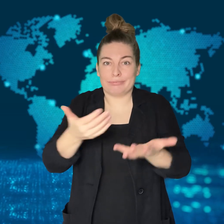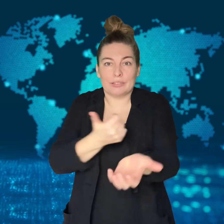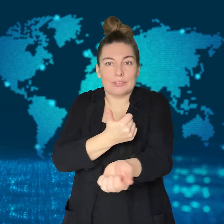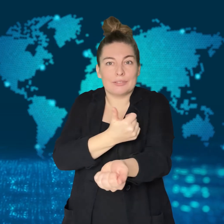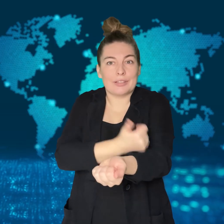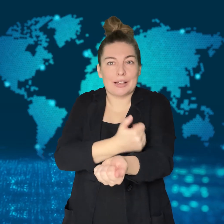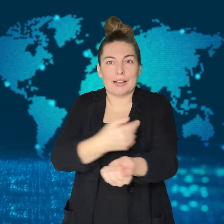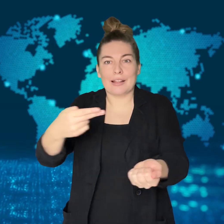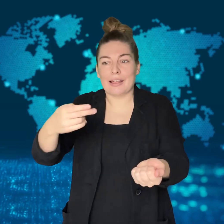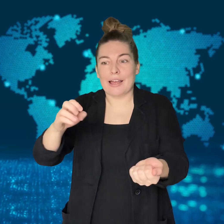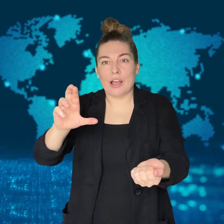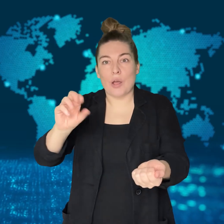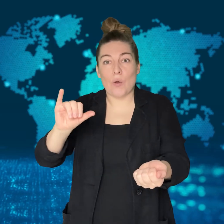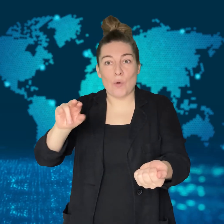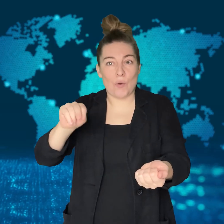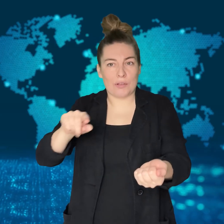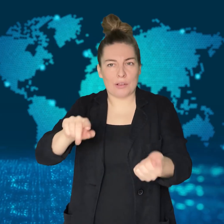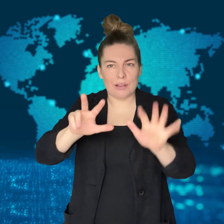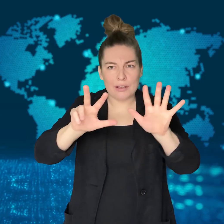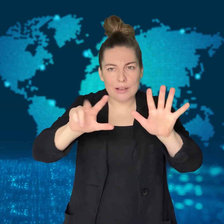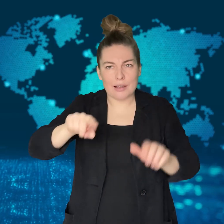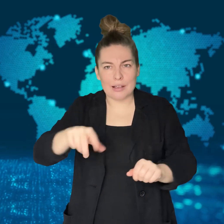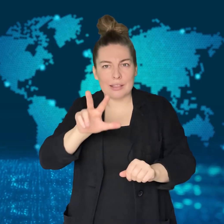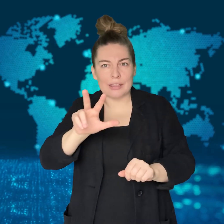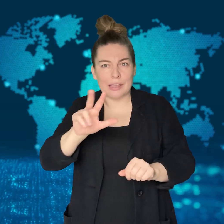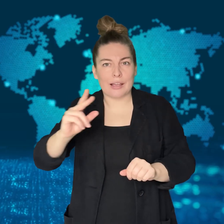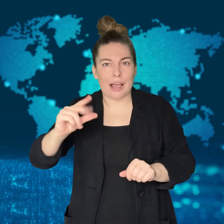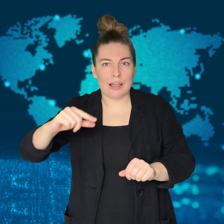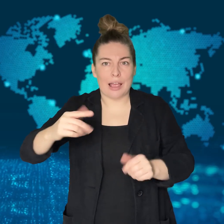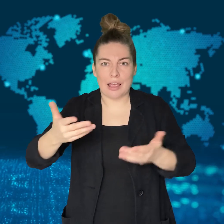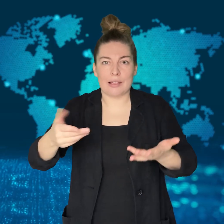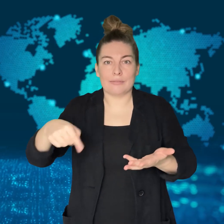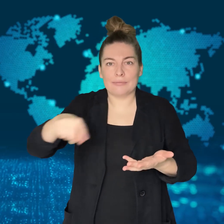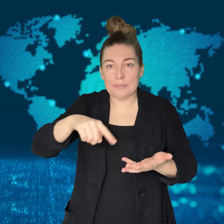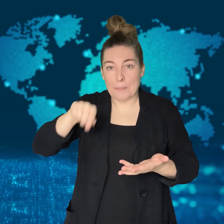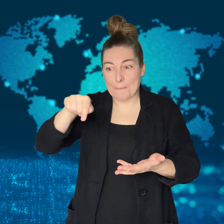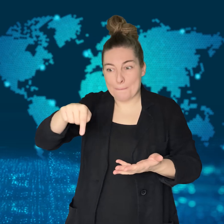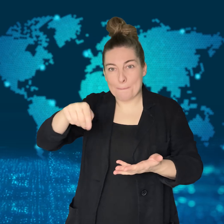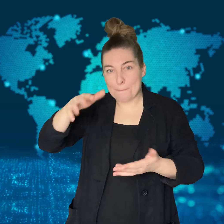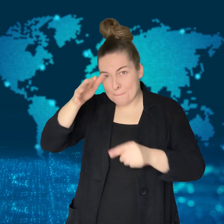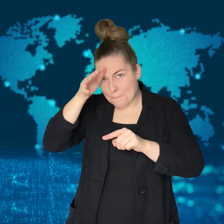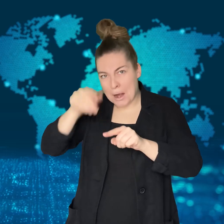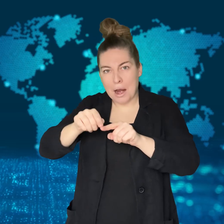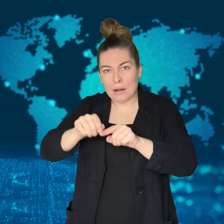heroin out of Bali.